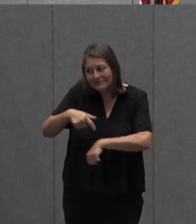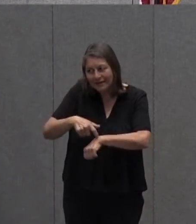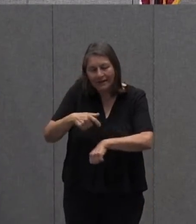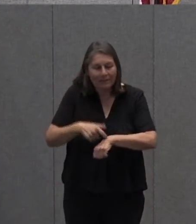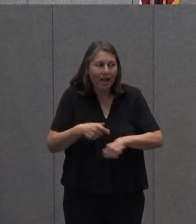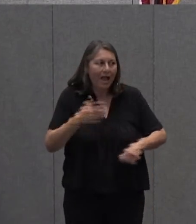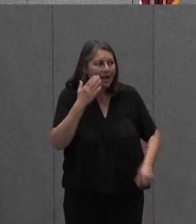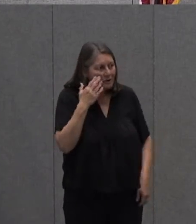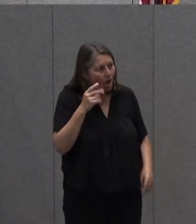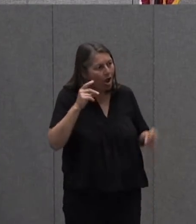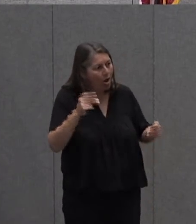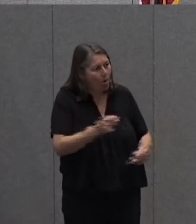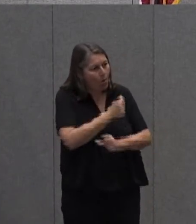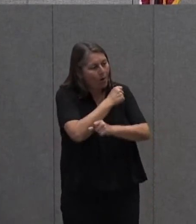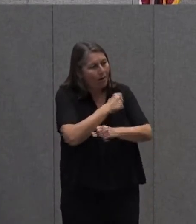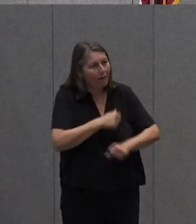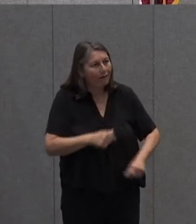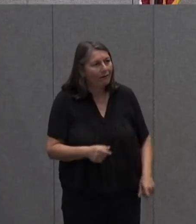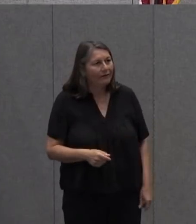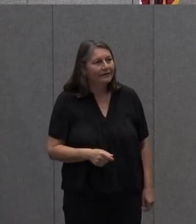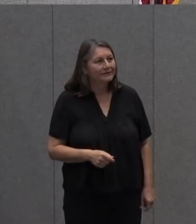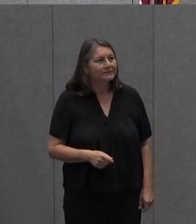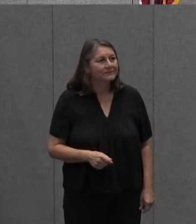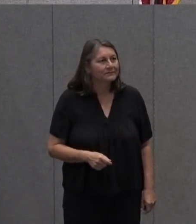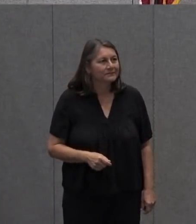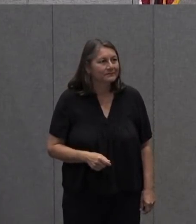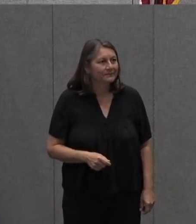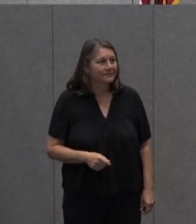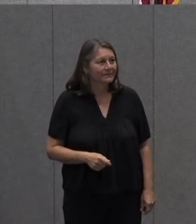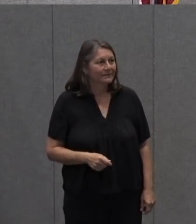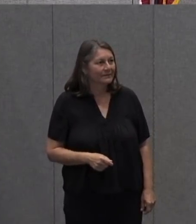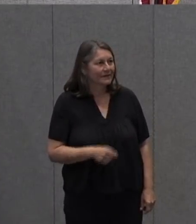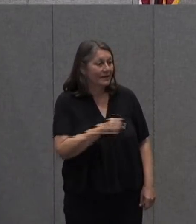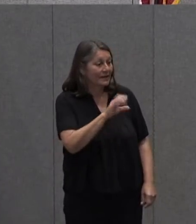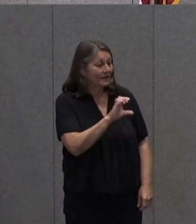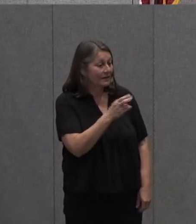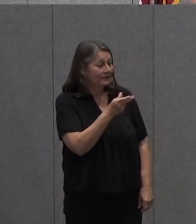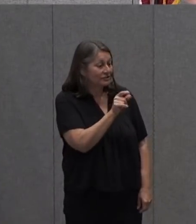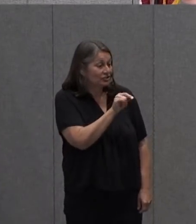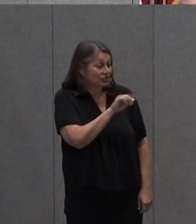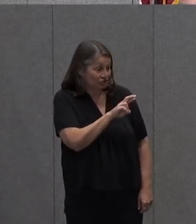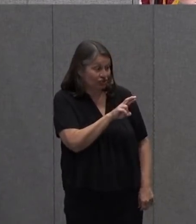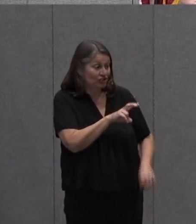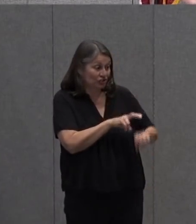Okay did we say chair already? No. Chair.